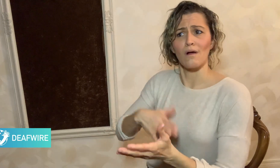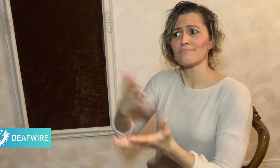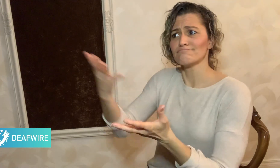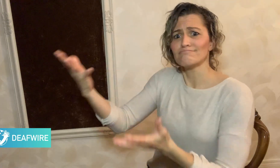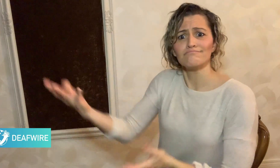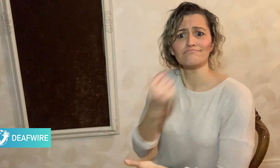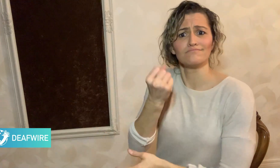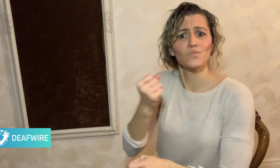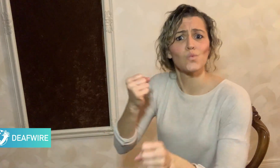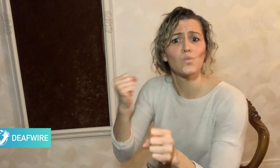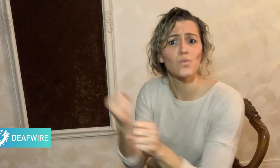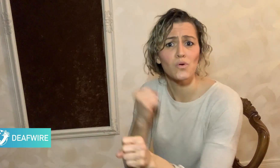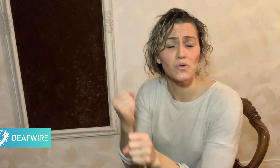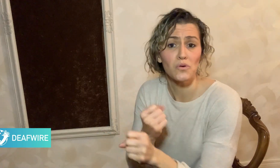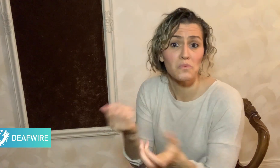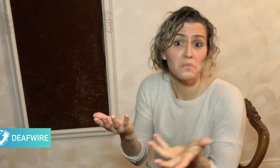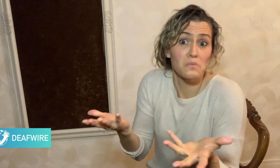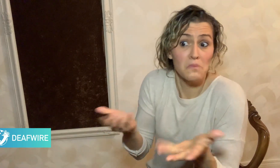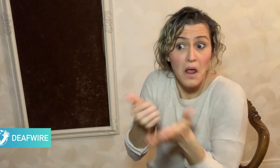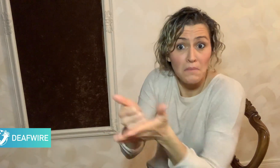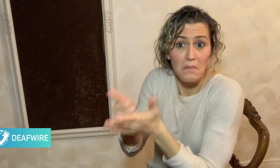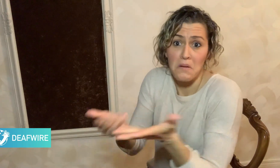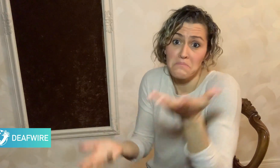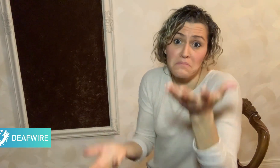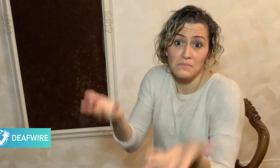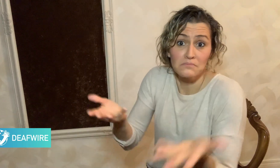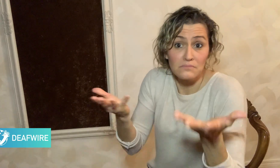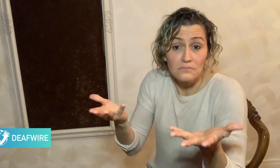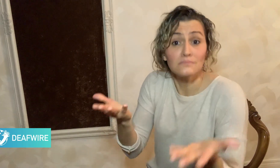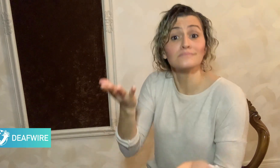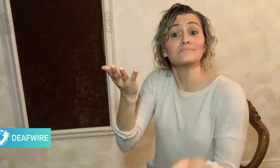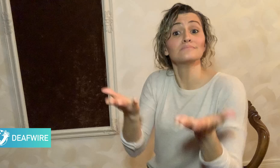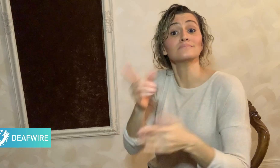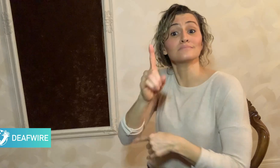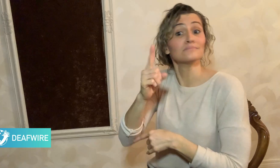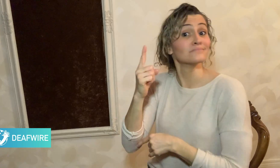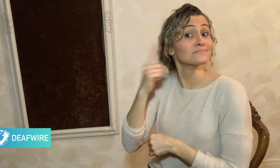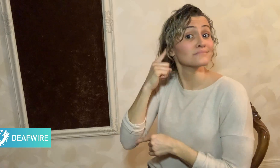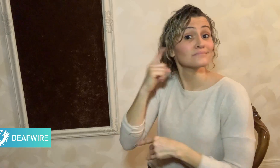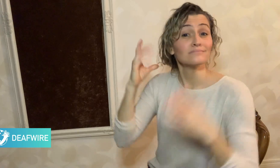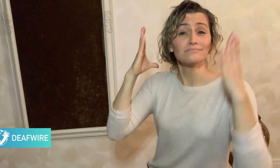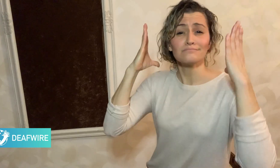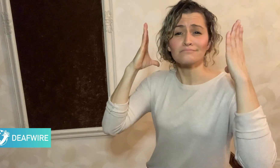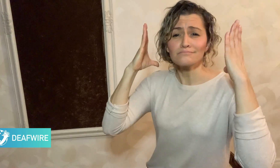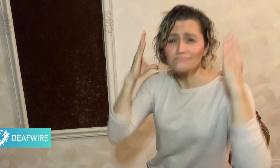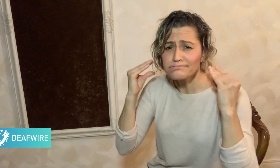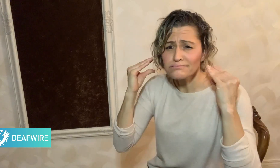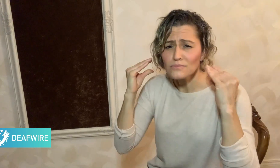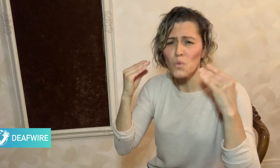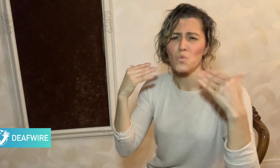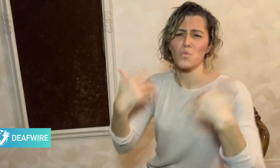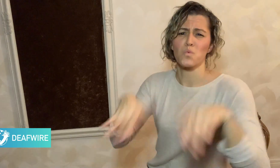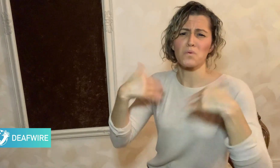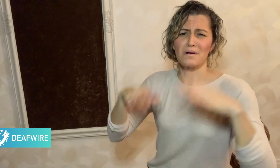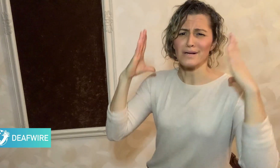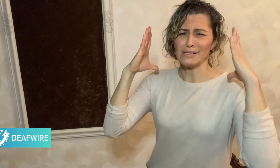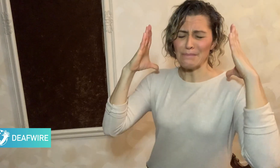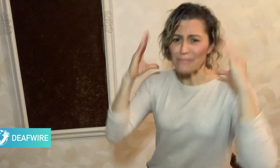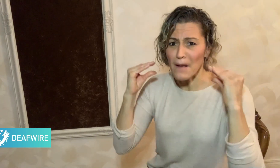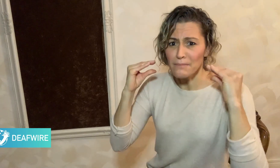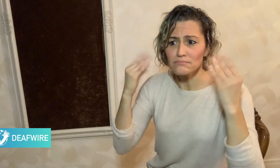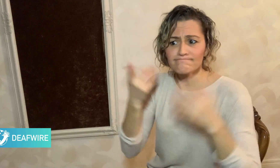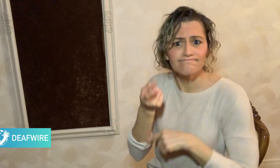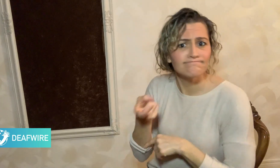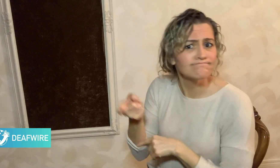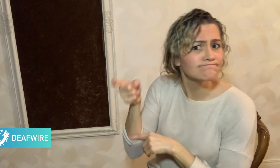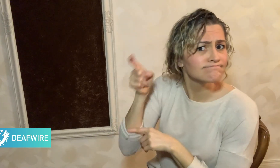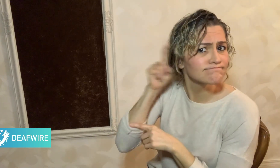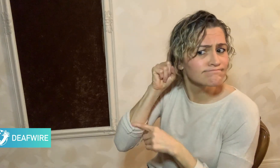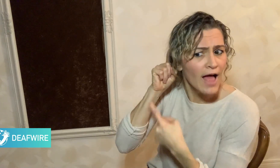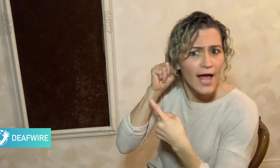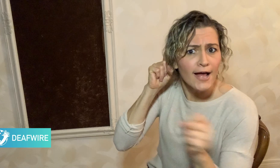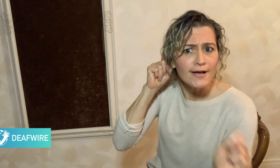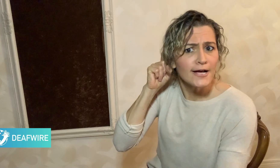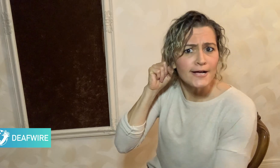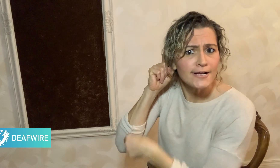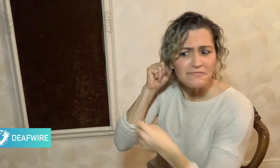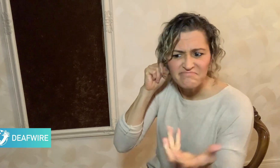When hearing loss is so severe that hearing aids do not help,